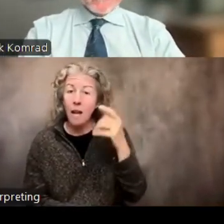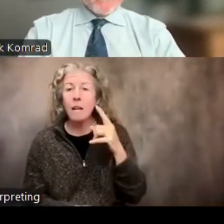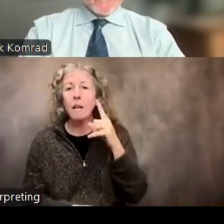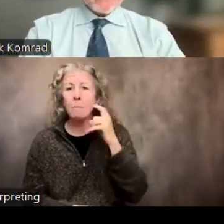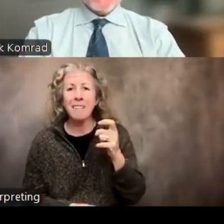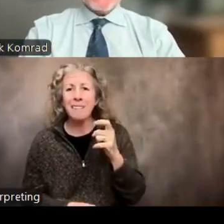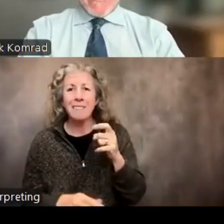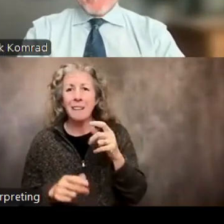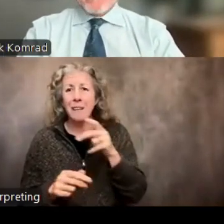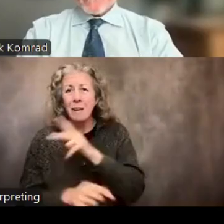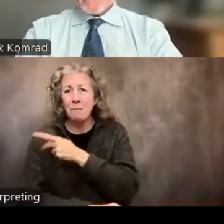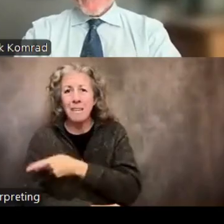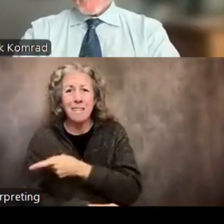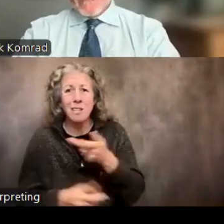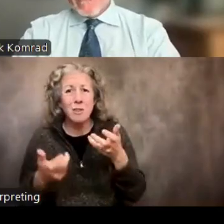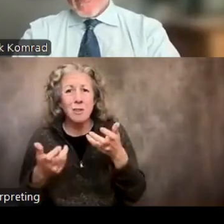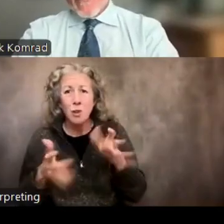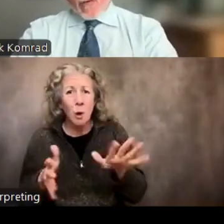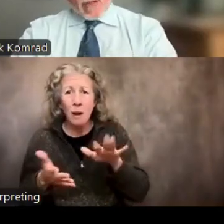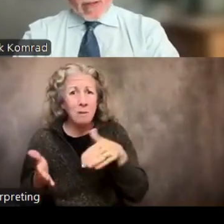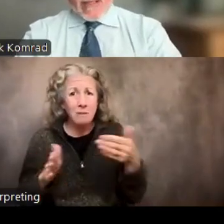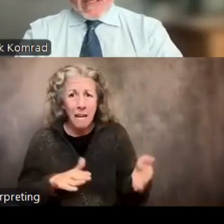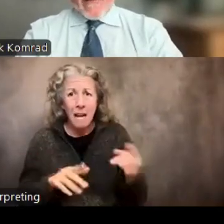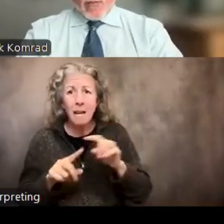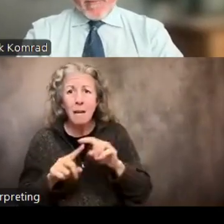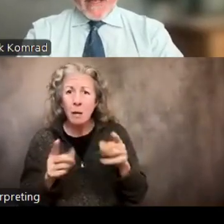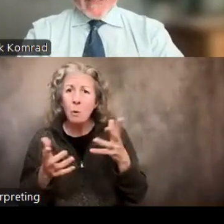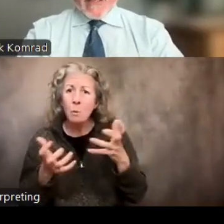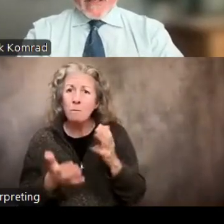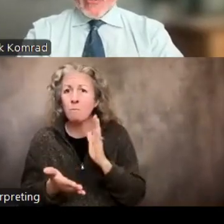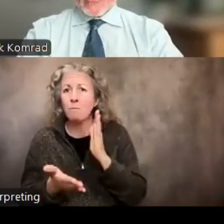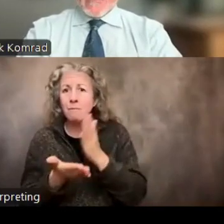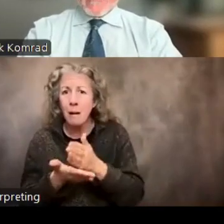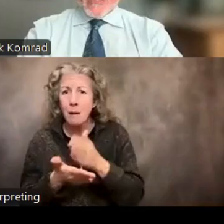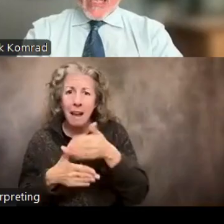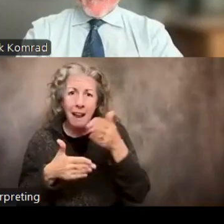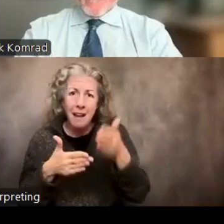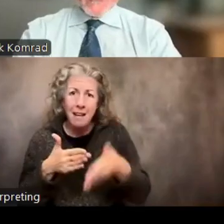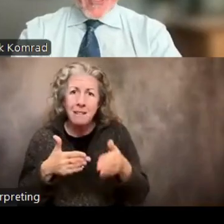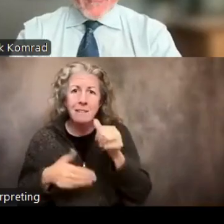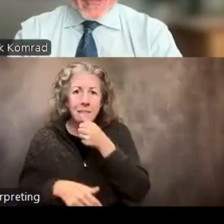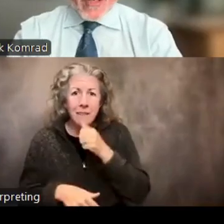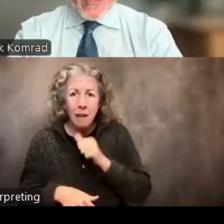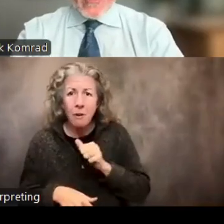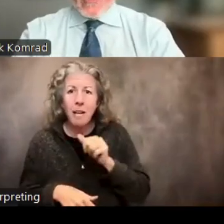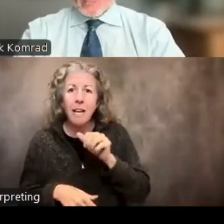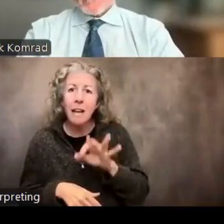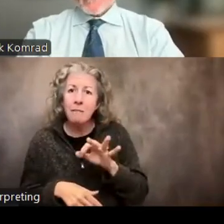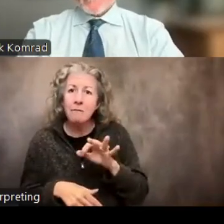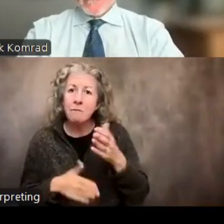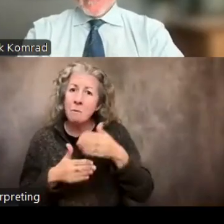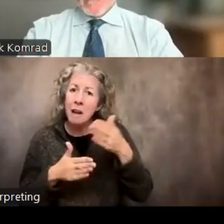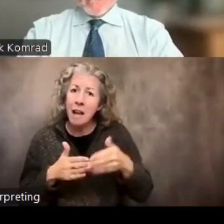merely to end their suffering. And therefore, if we basically terminate the life of the sufferer, we're terminating